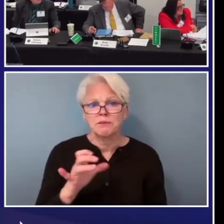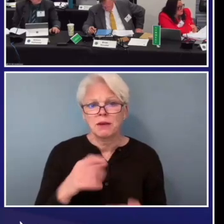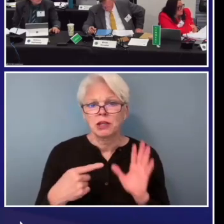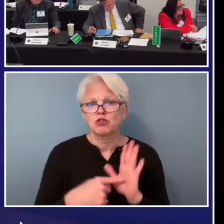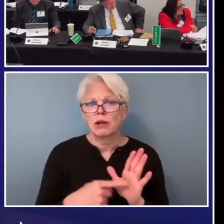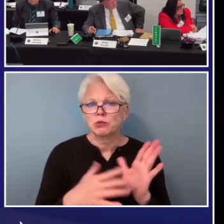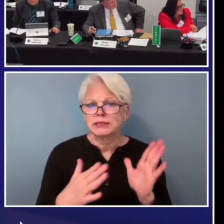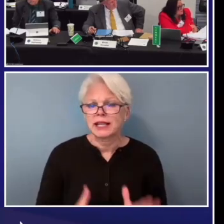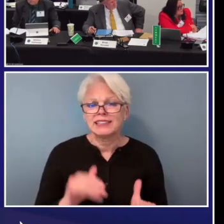Is that what it's trying to get at?